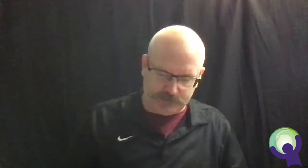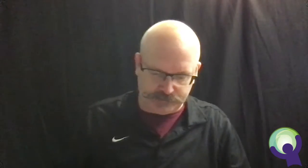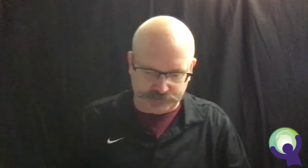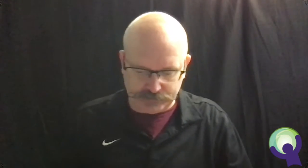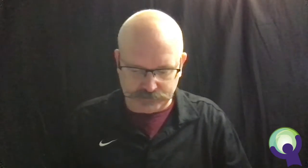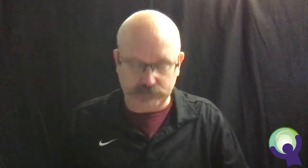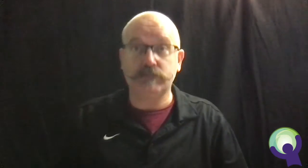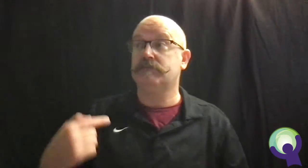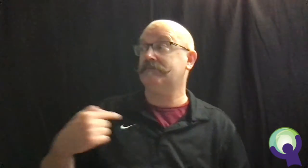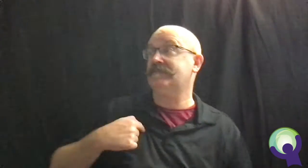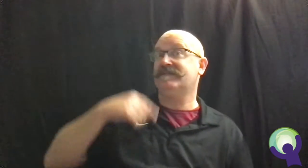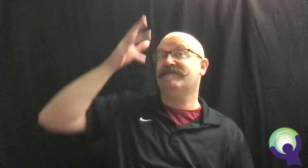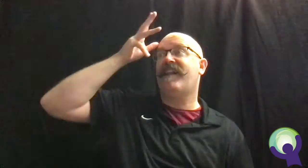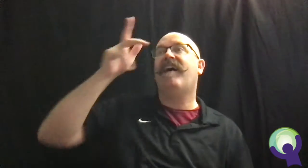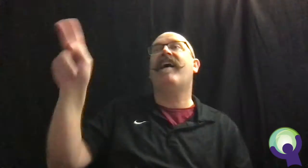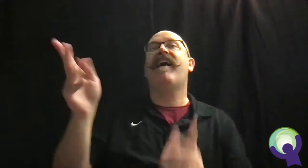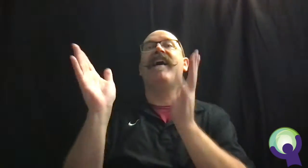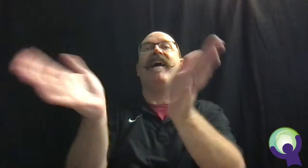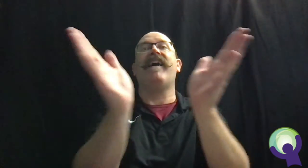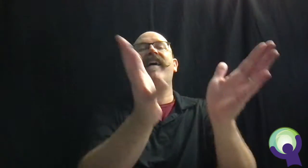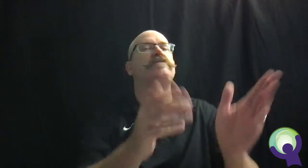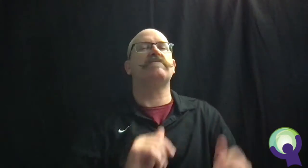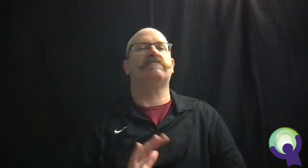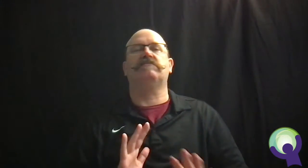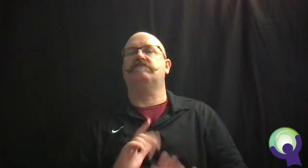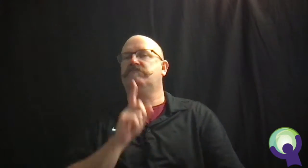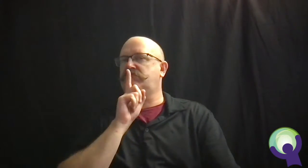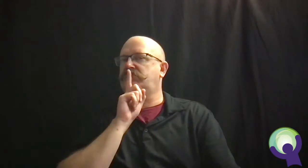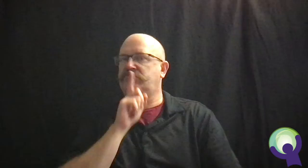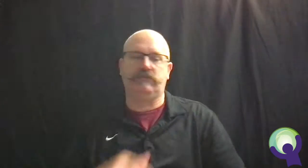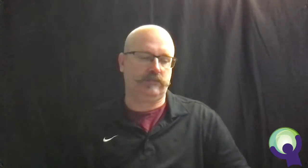Dad and I, we don't talk to anyone.